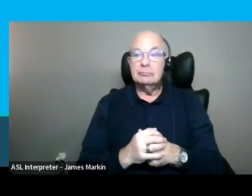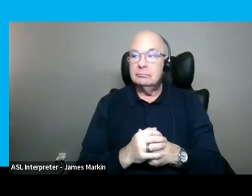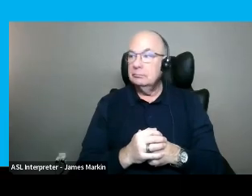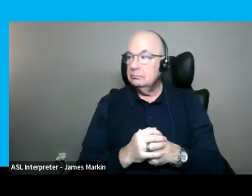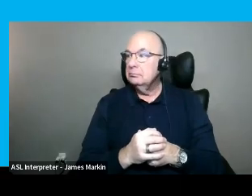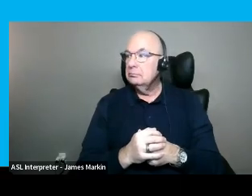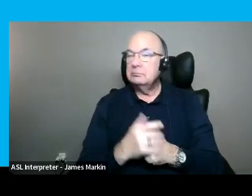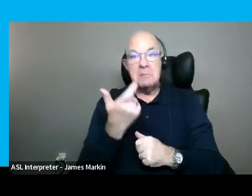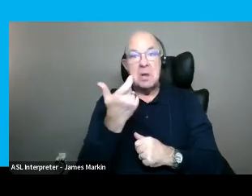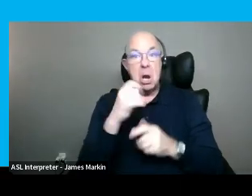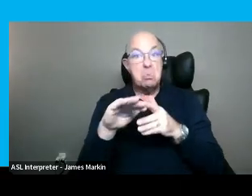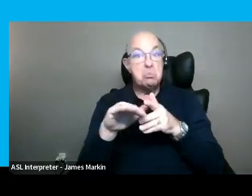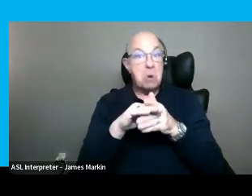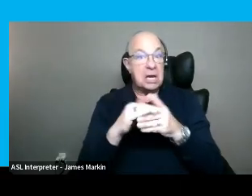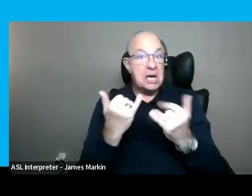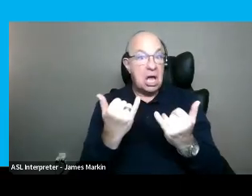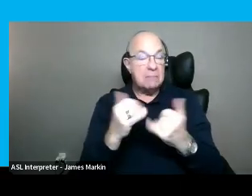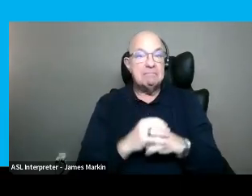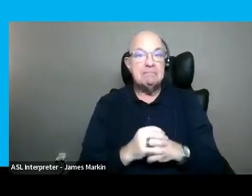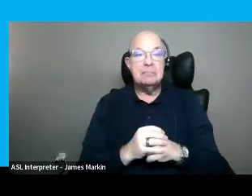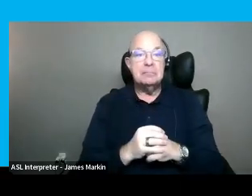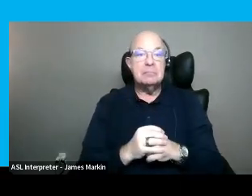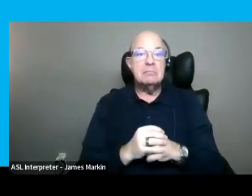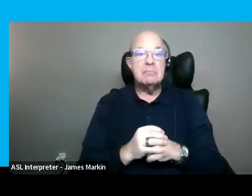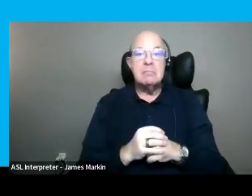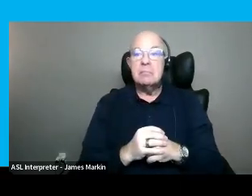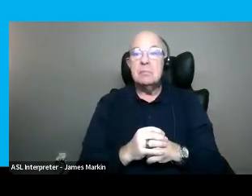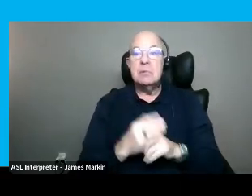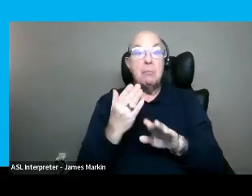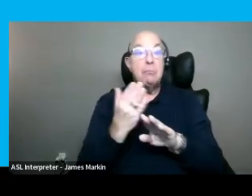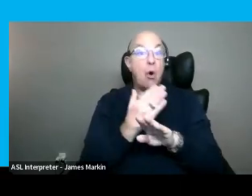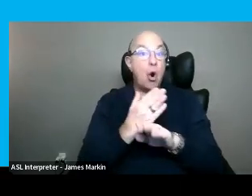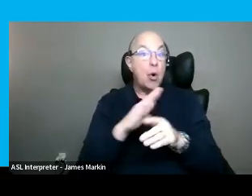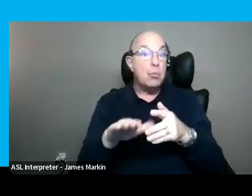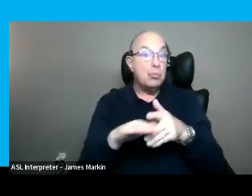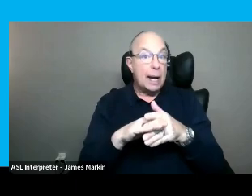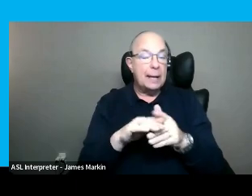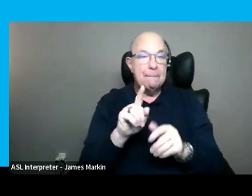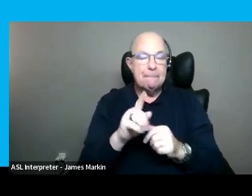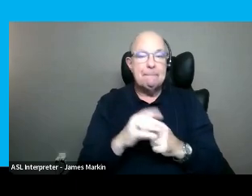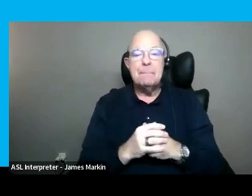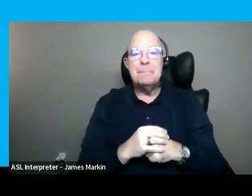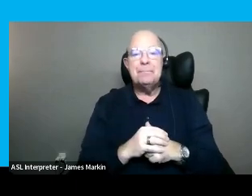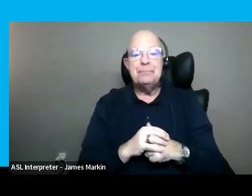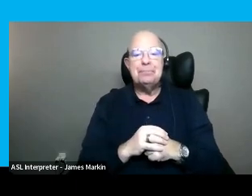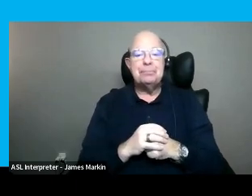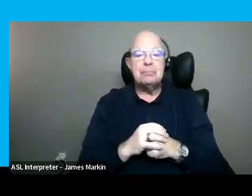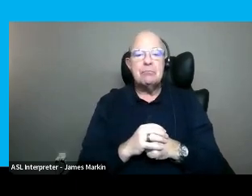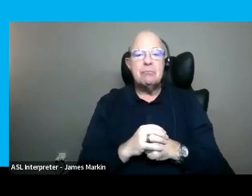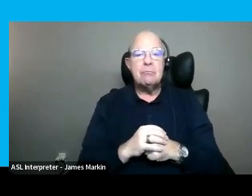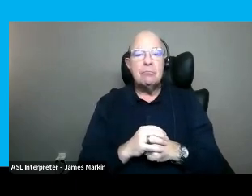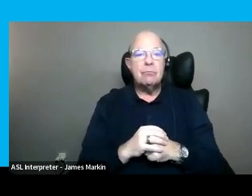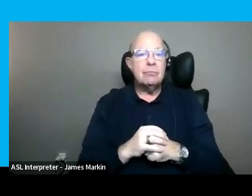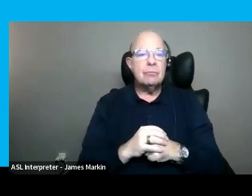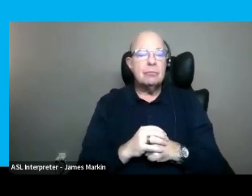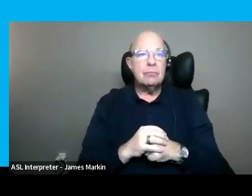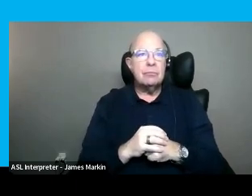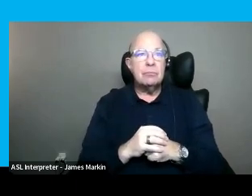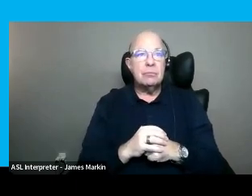Melissa Wong (she/her), SPT: have a bit of a break, planned in the chat, but before we go to break, I just wanted to see if…